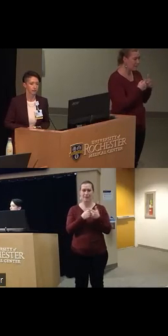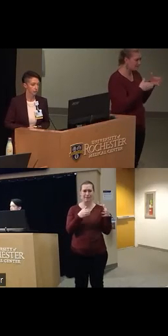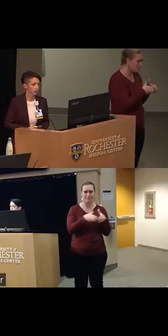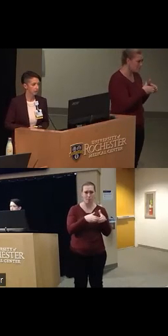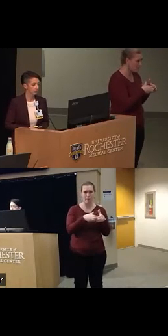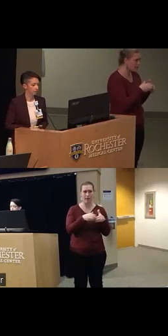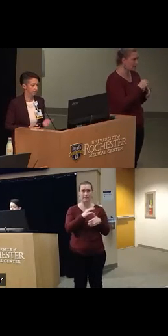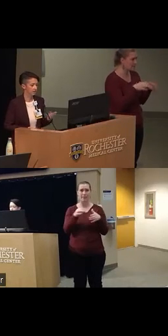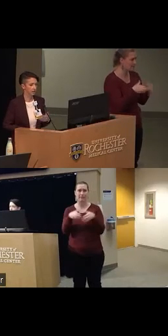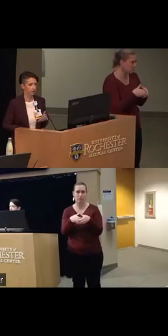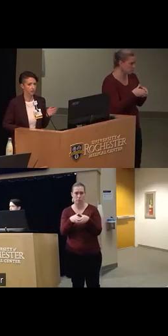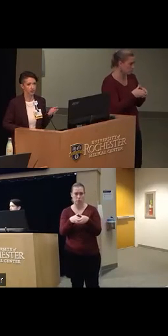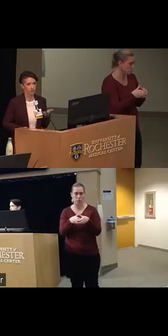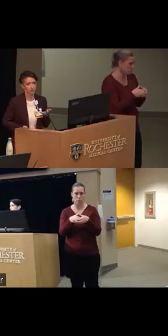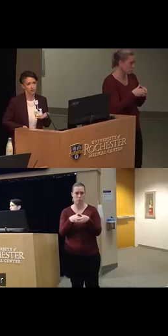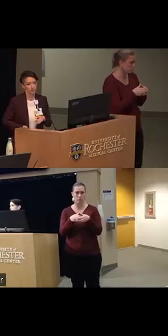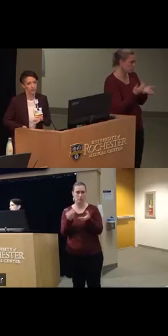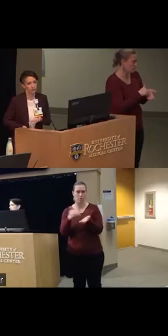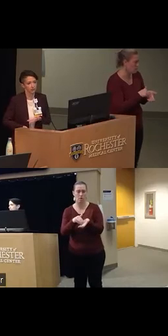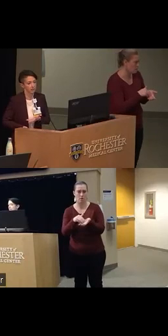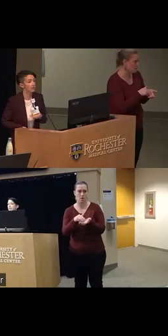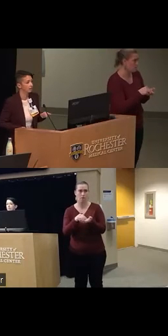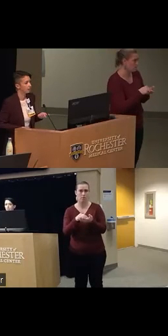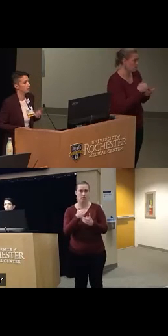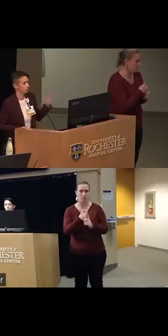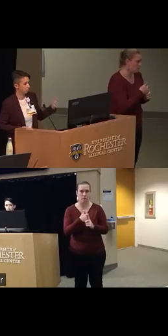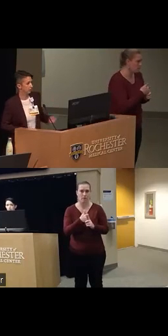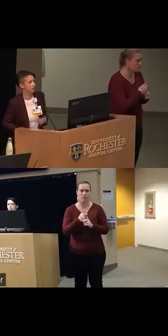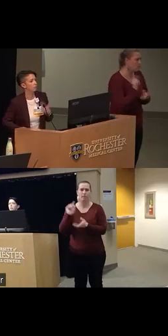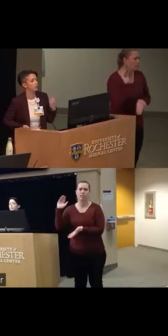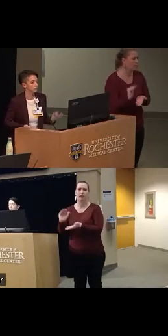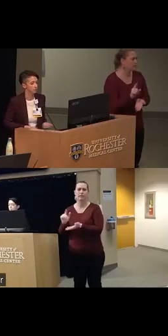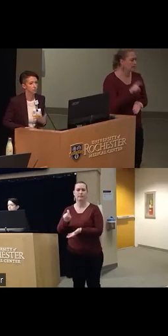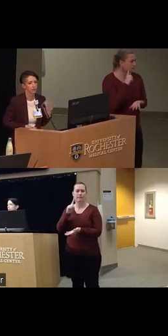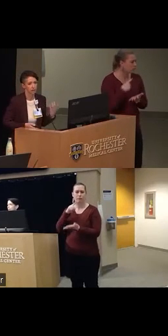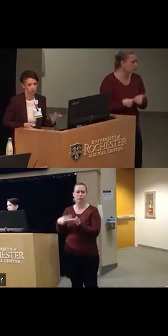and frequently find that the debriefing is less needed because people are able to talk